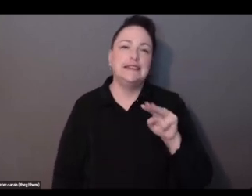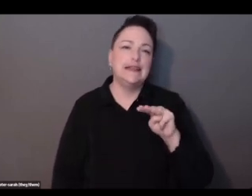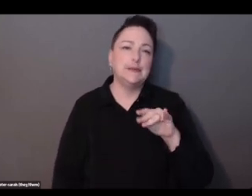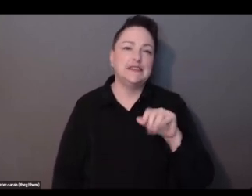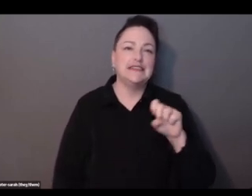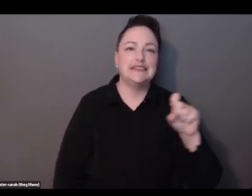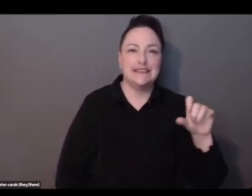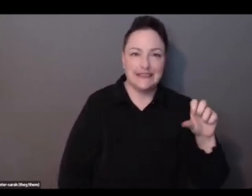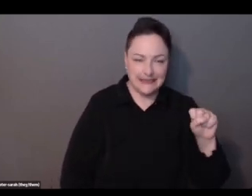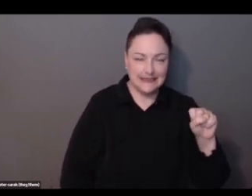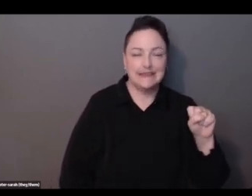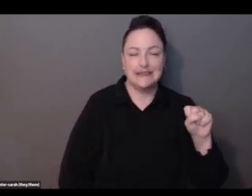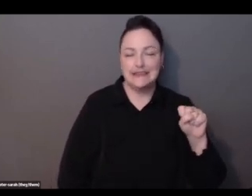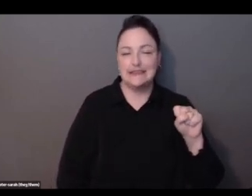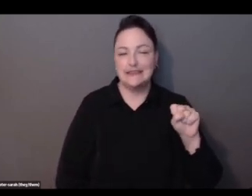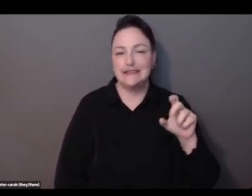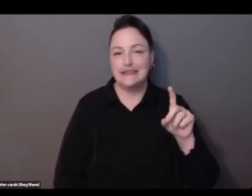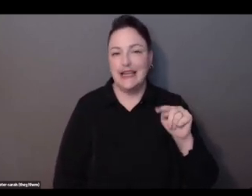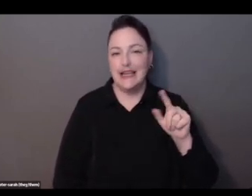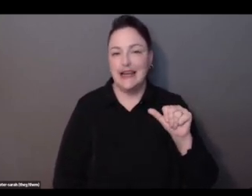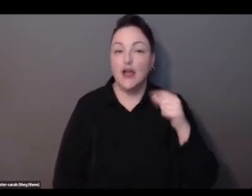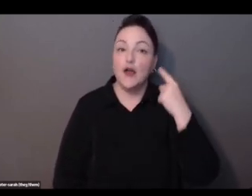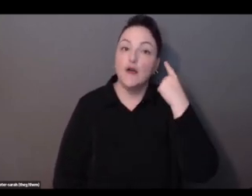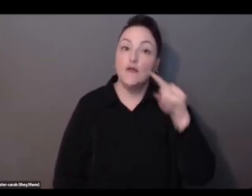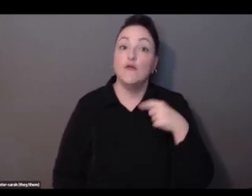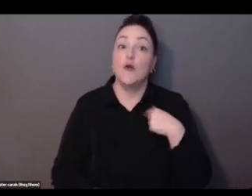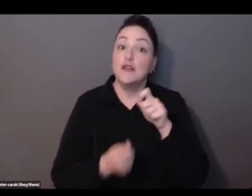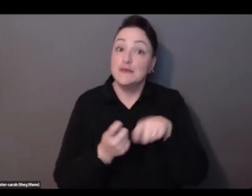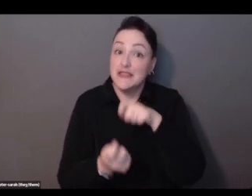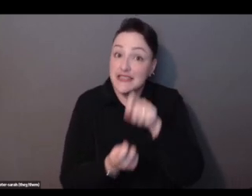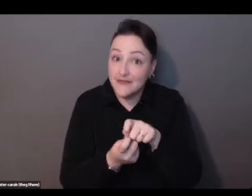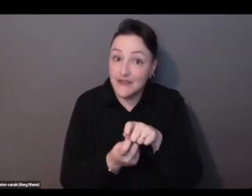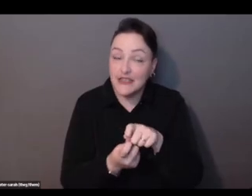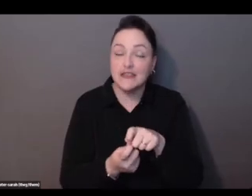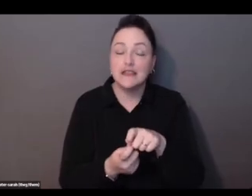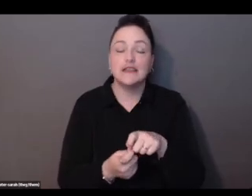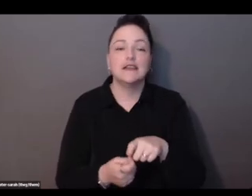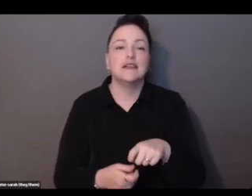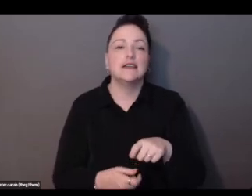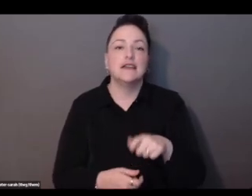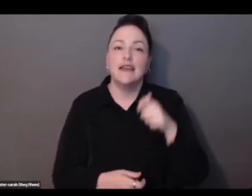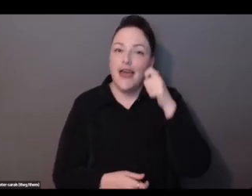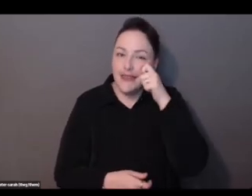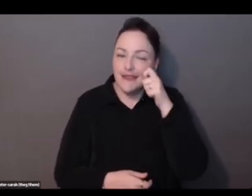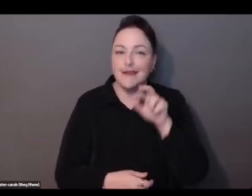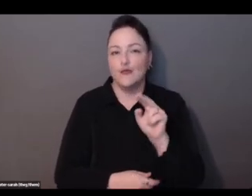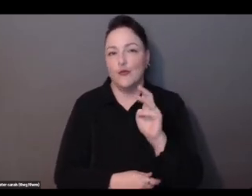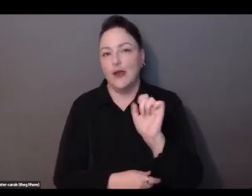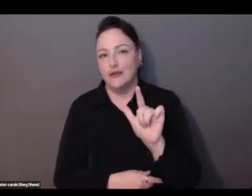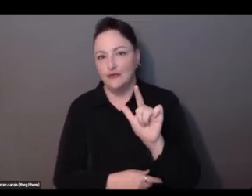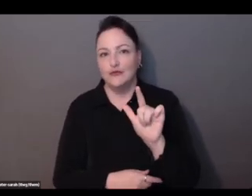particularly racial and ethnic disparities in access to HCBS.